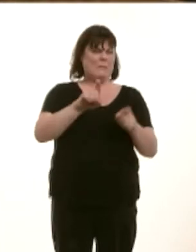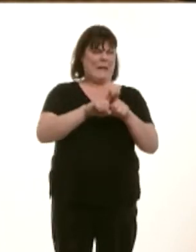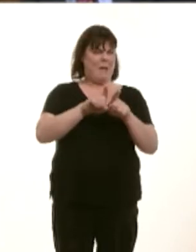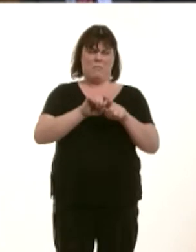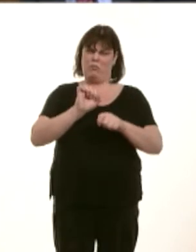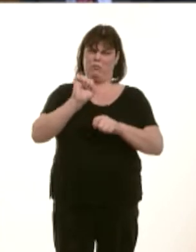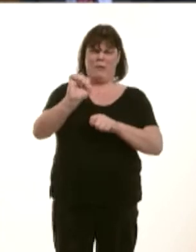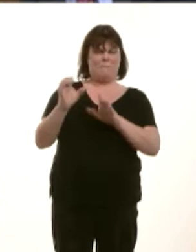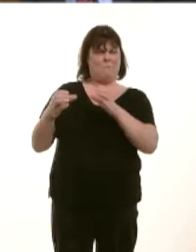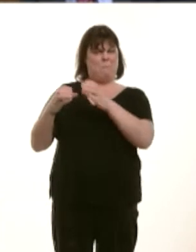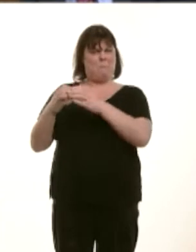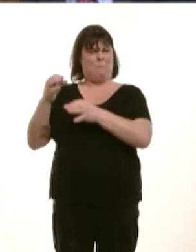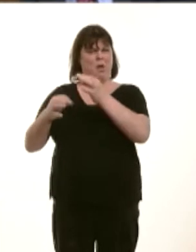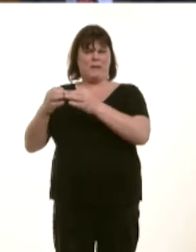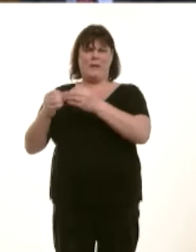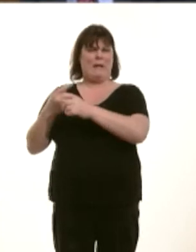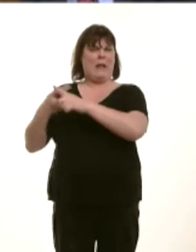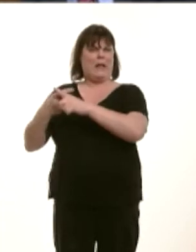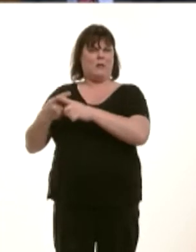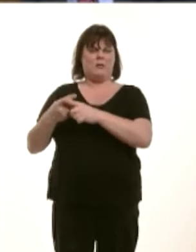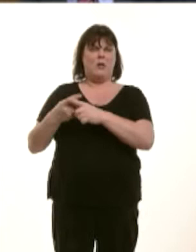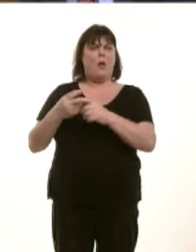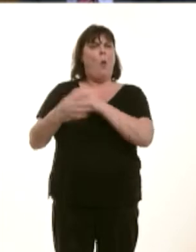which is provide extra money to cope with winter pressures. We had hoped that there